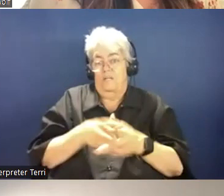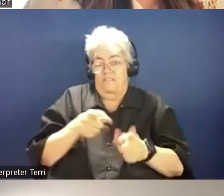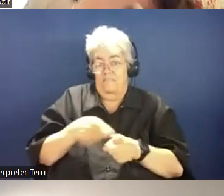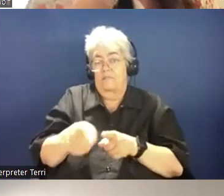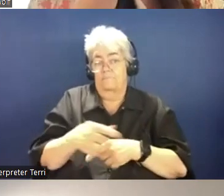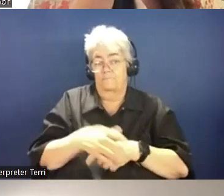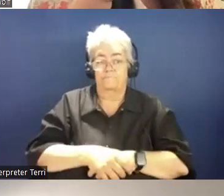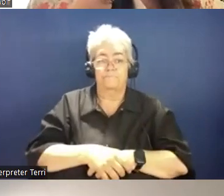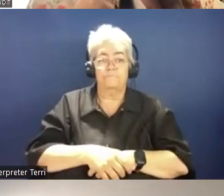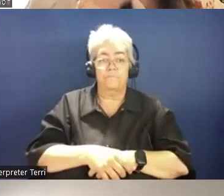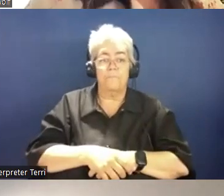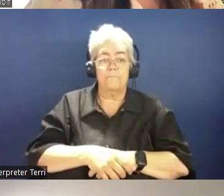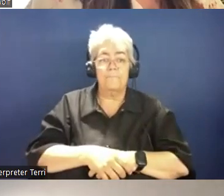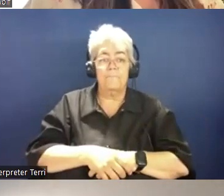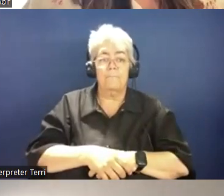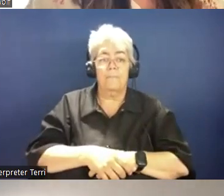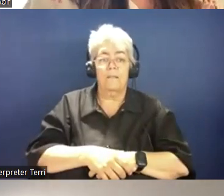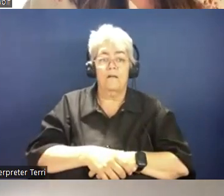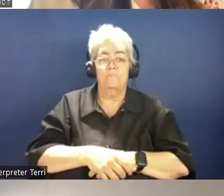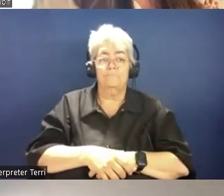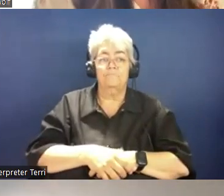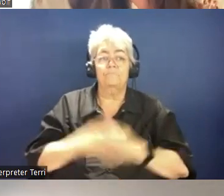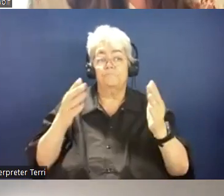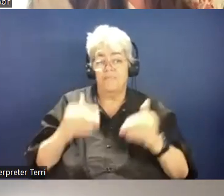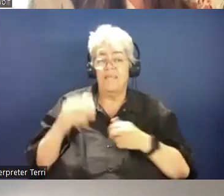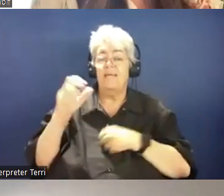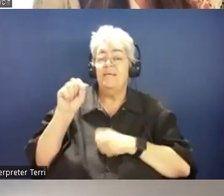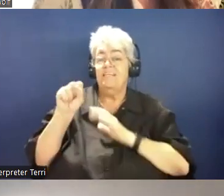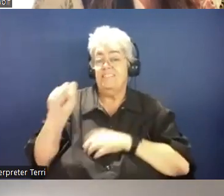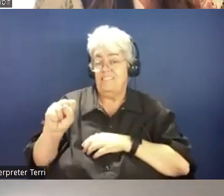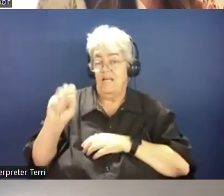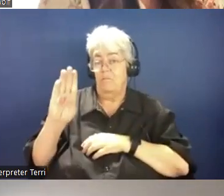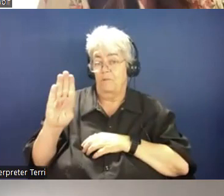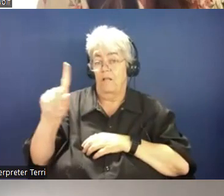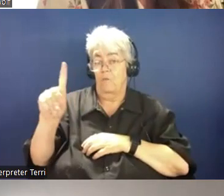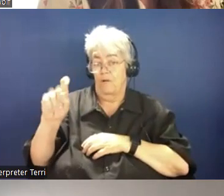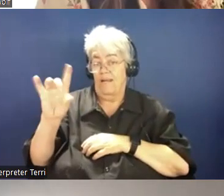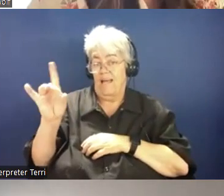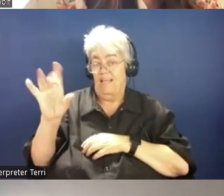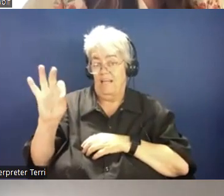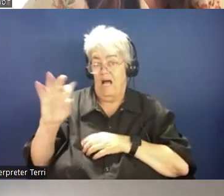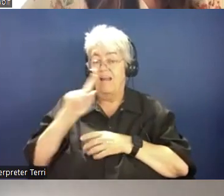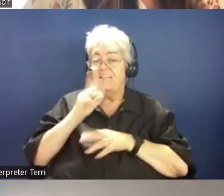Alright, the next one is, Senate Bill 189 and this is increasing access by